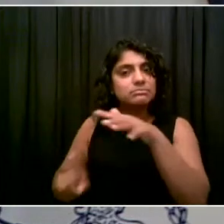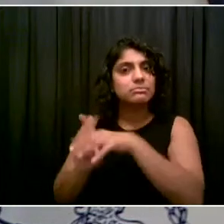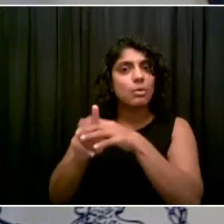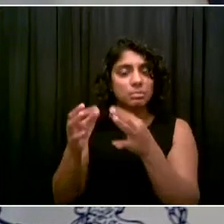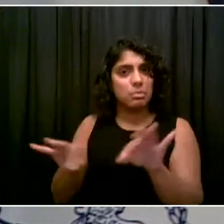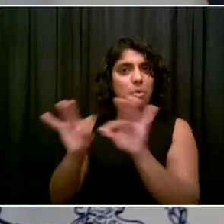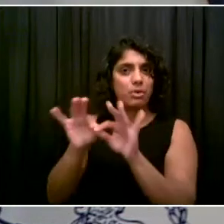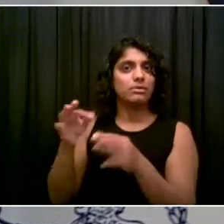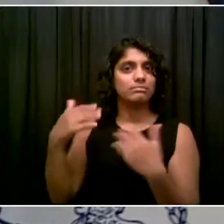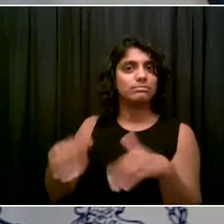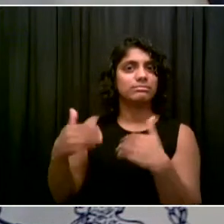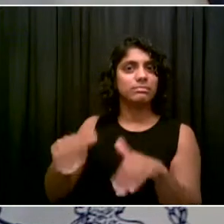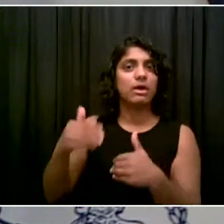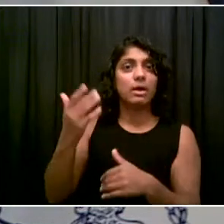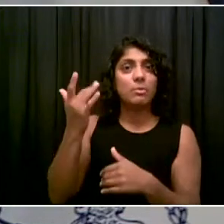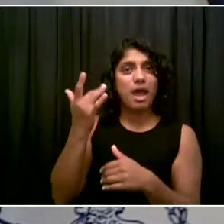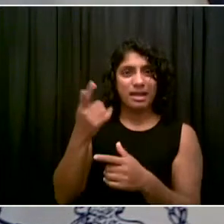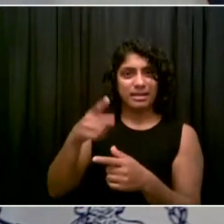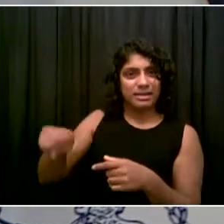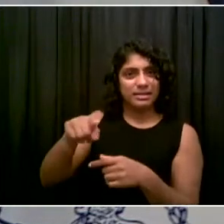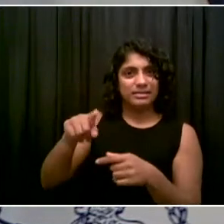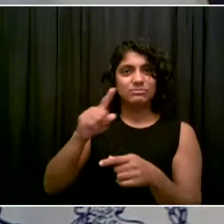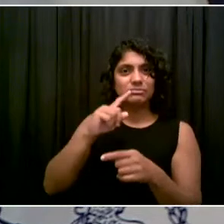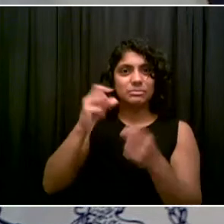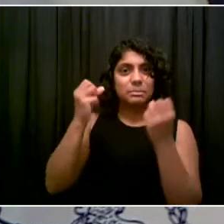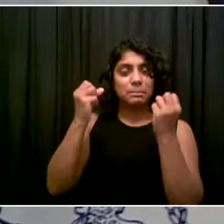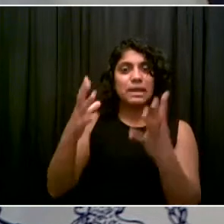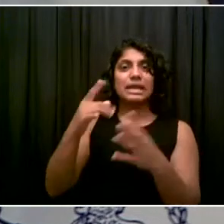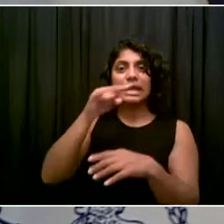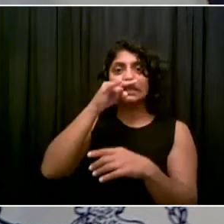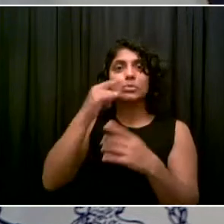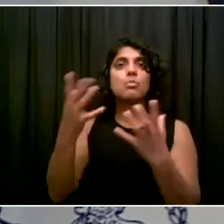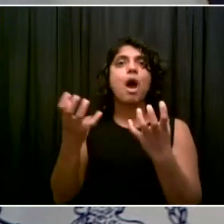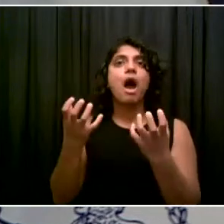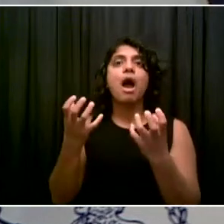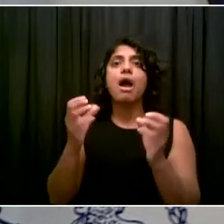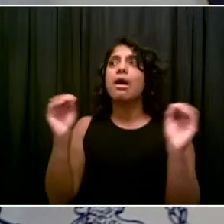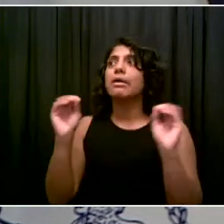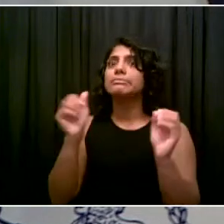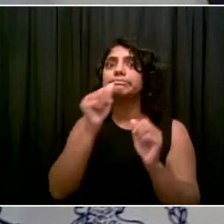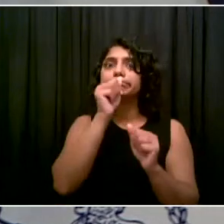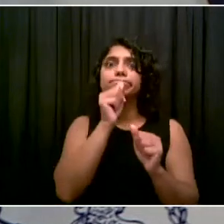THAT RELALY IS IMPORTANT BECAUSE A LOT OF THESE KIDS WOULD